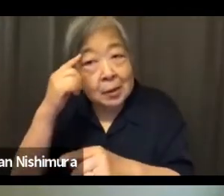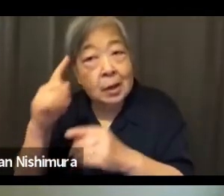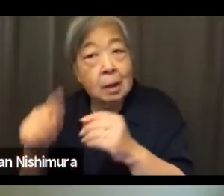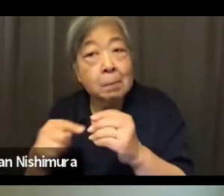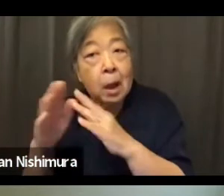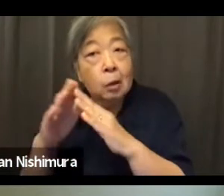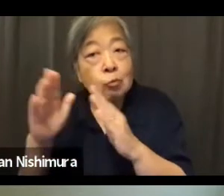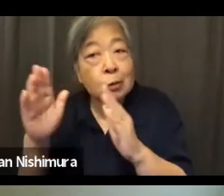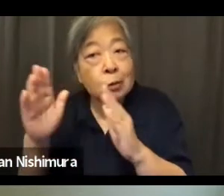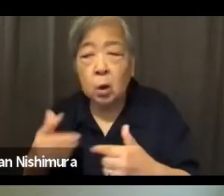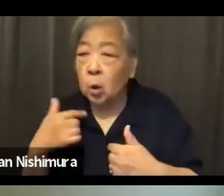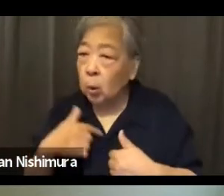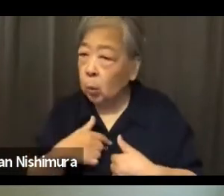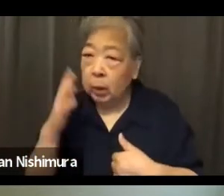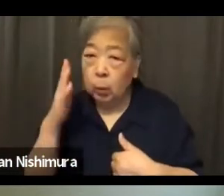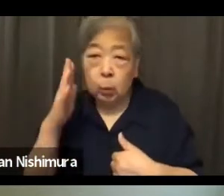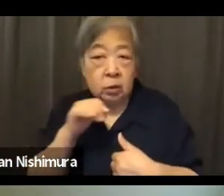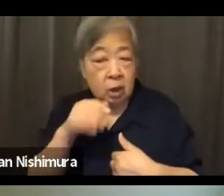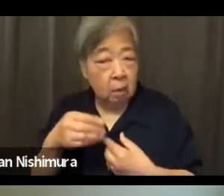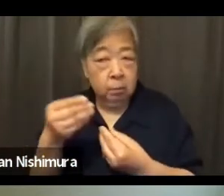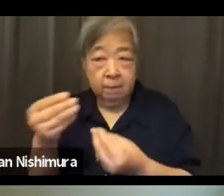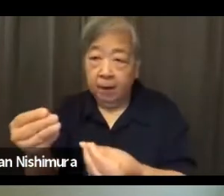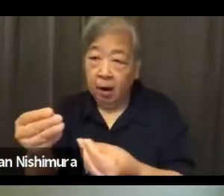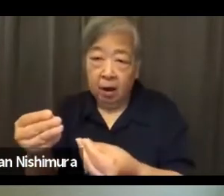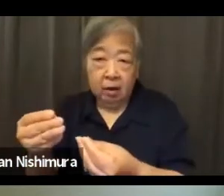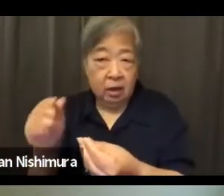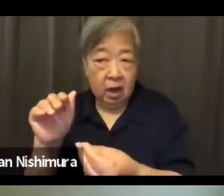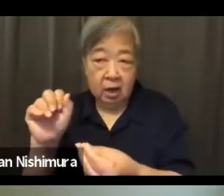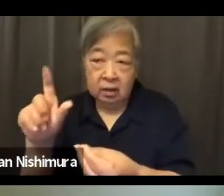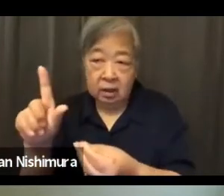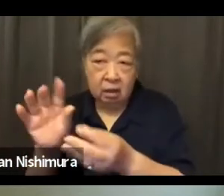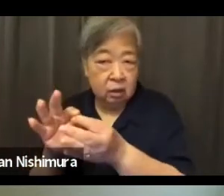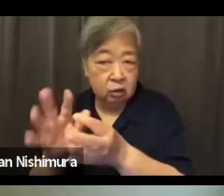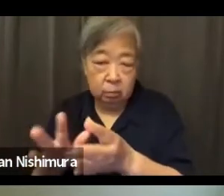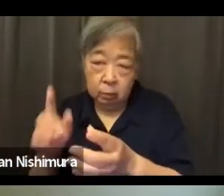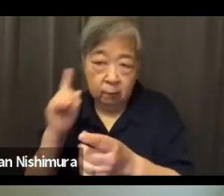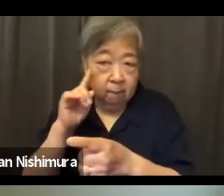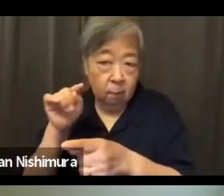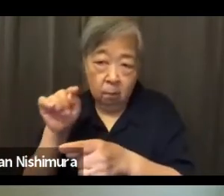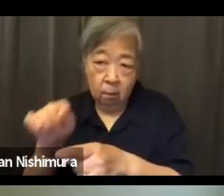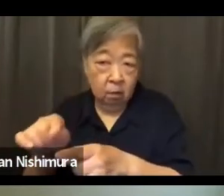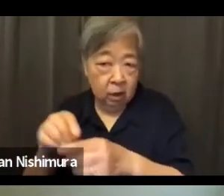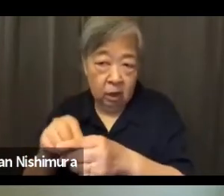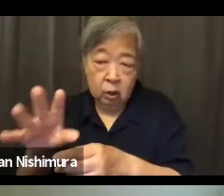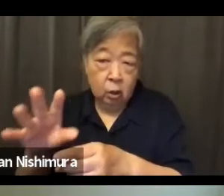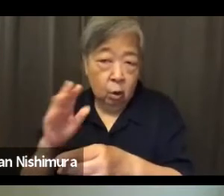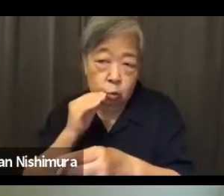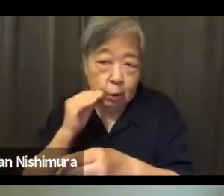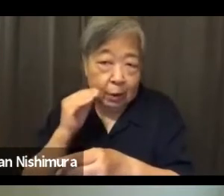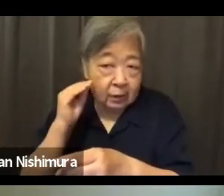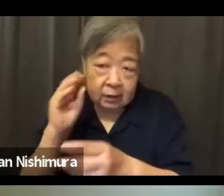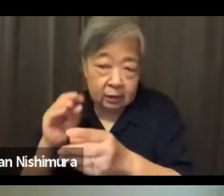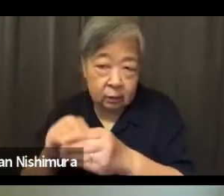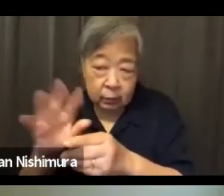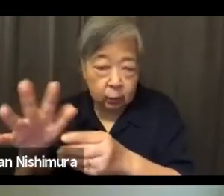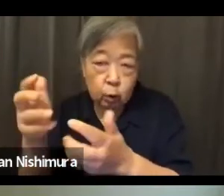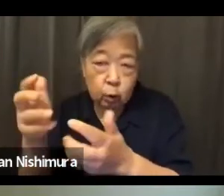We're not going to provide an ASL interpreter in your residence with your roommate 24 hours a day.